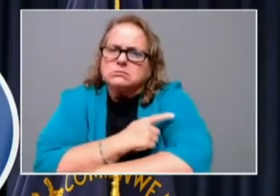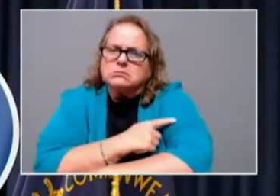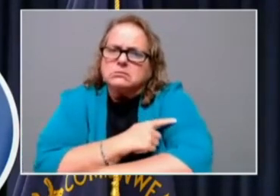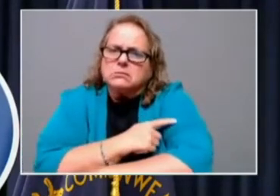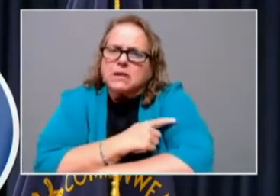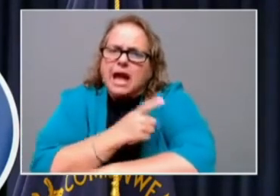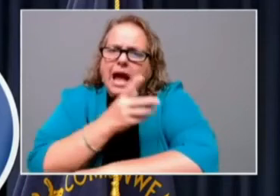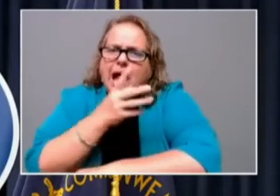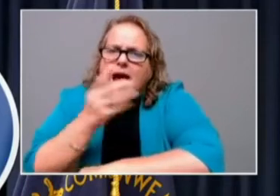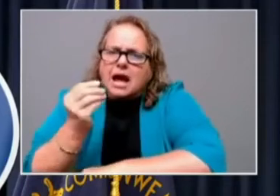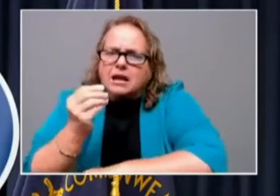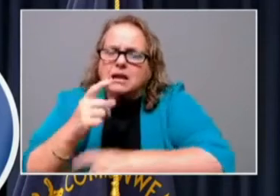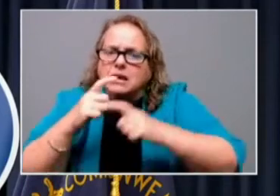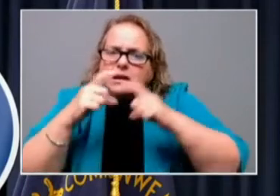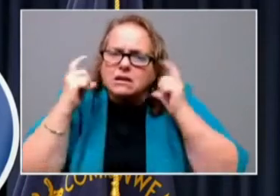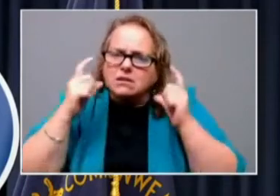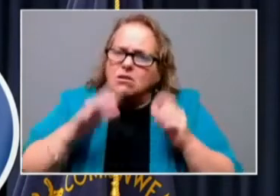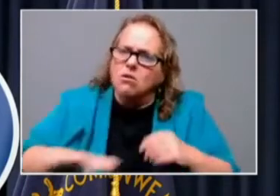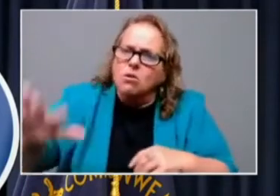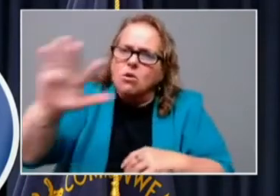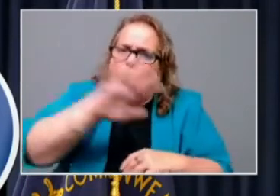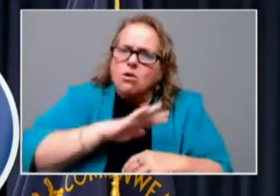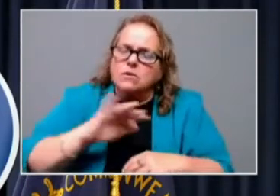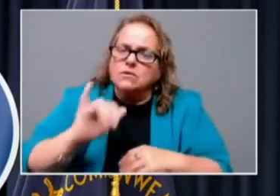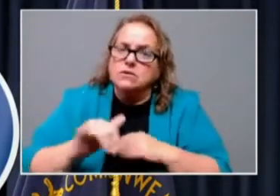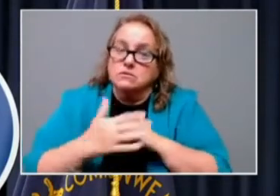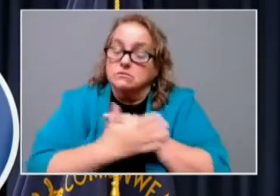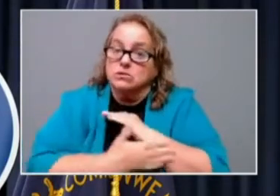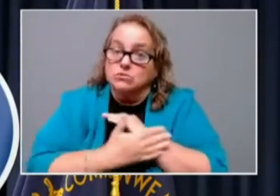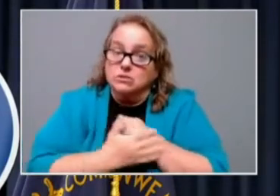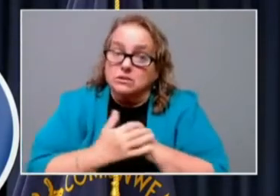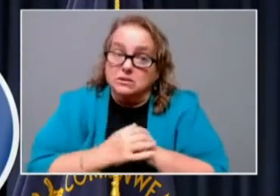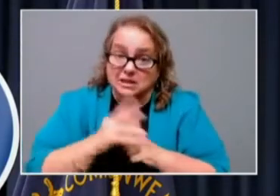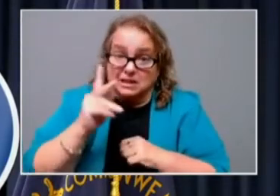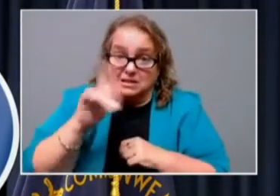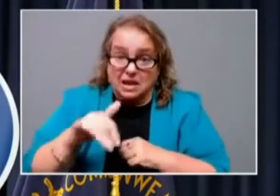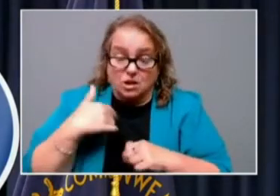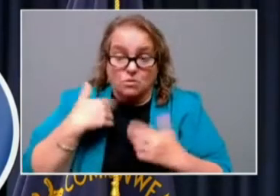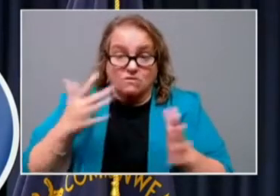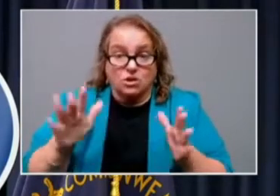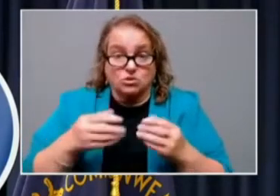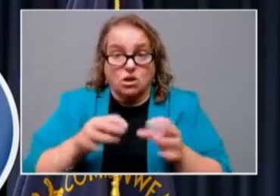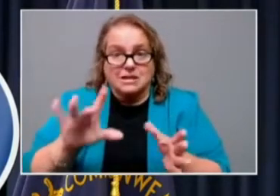In Kentucky. We've already lost over 8000 of our family members, our friends,